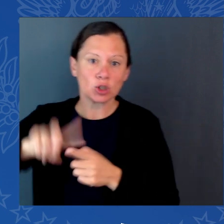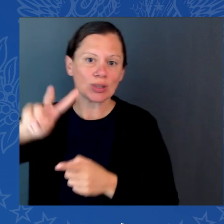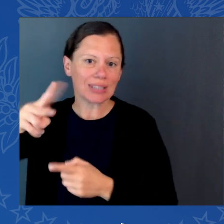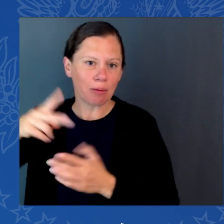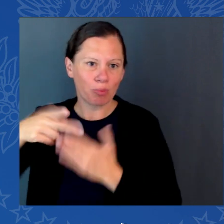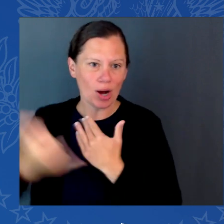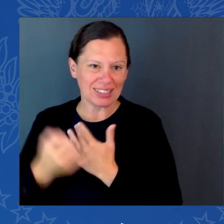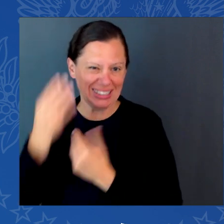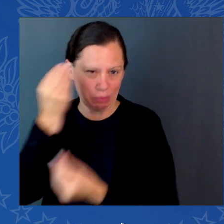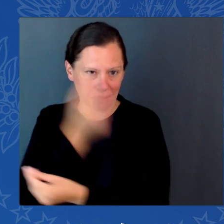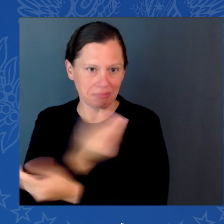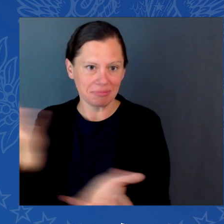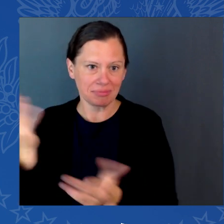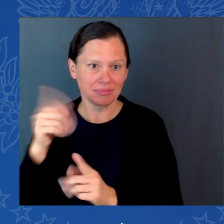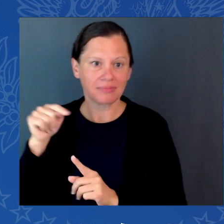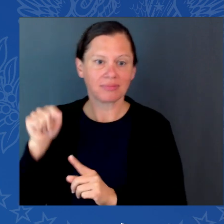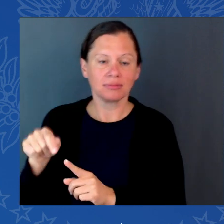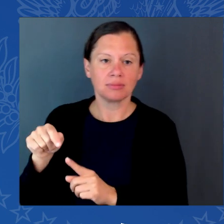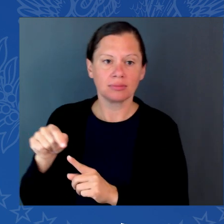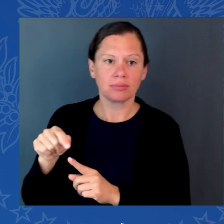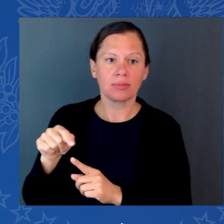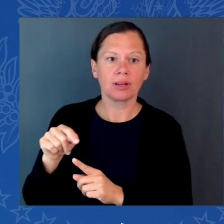which will connect the Port of Lobito in Angola